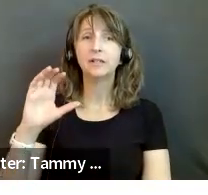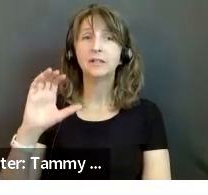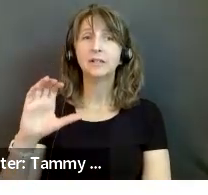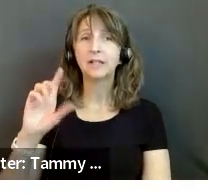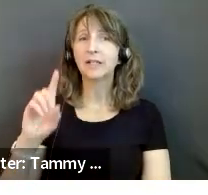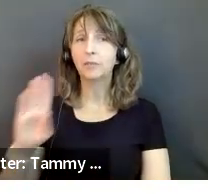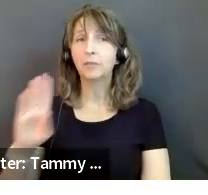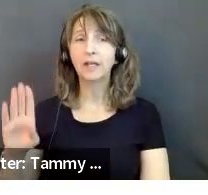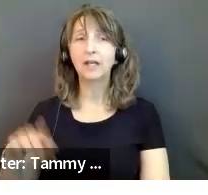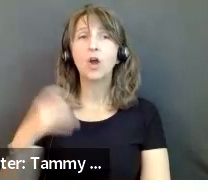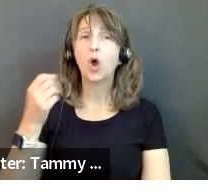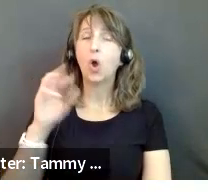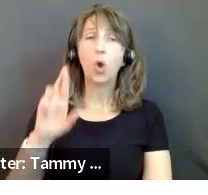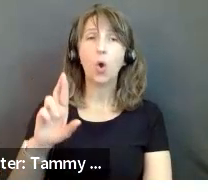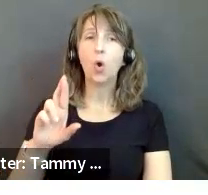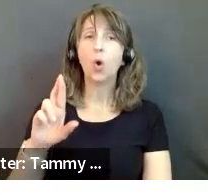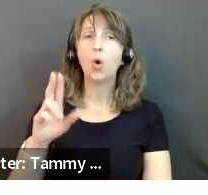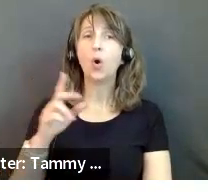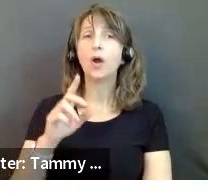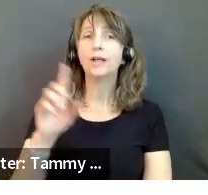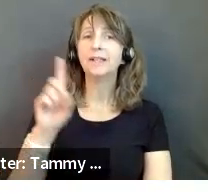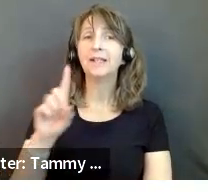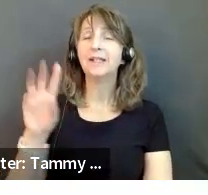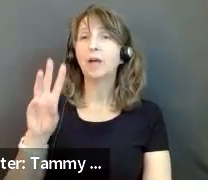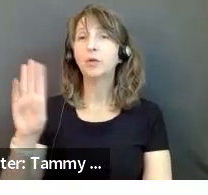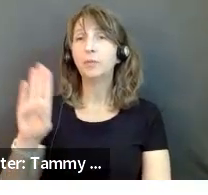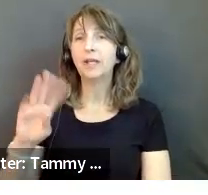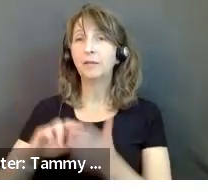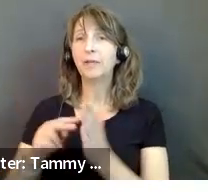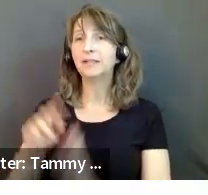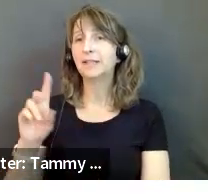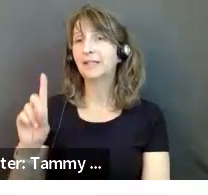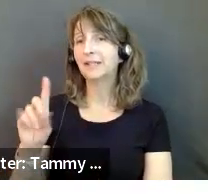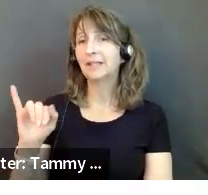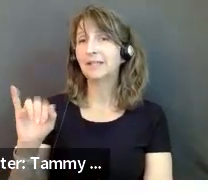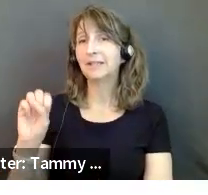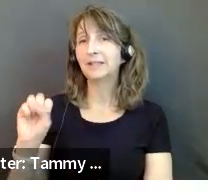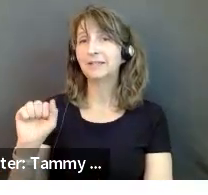Or disabled widows, DWBs.